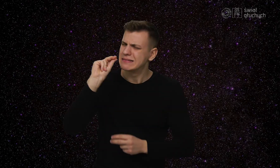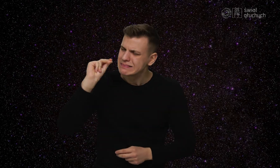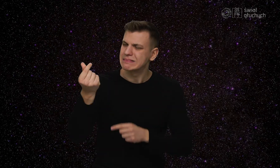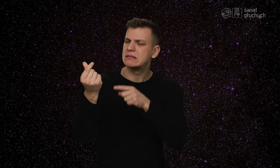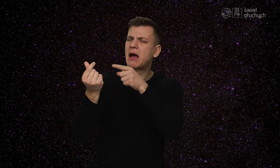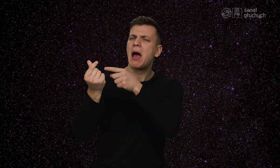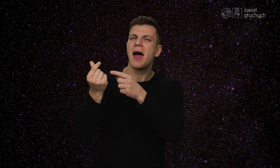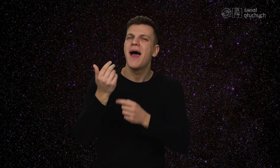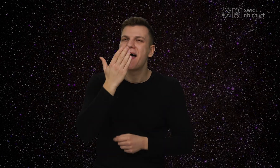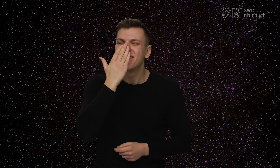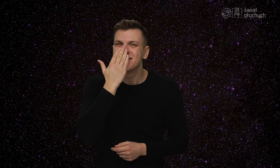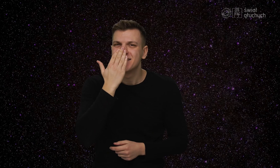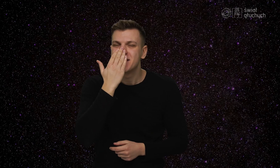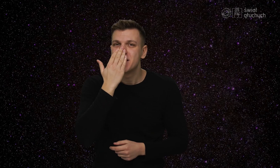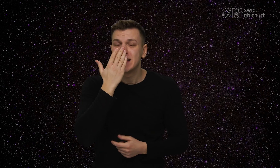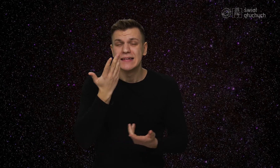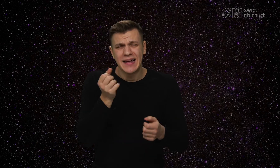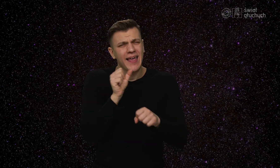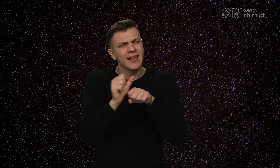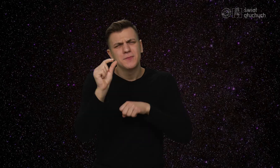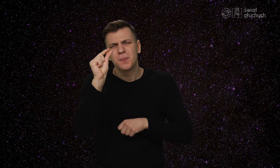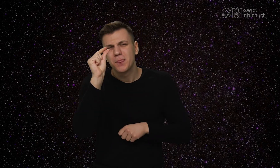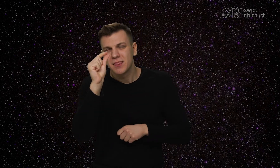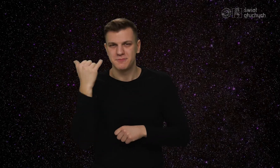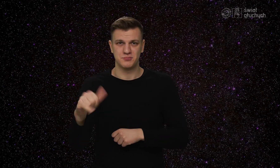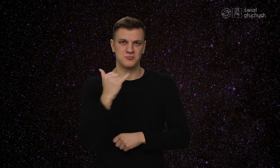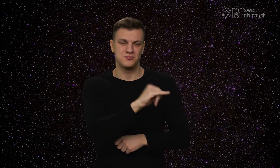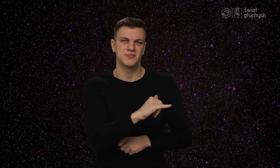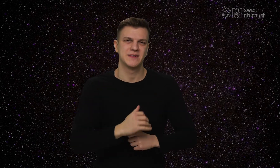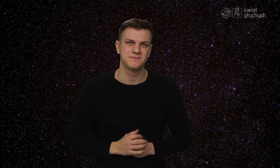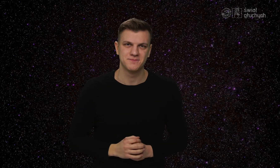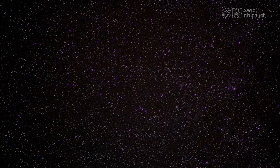What's the difference?